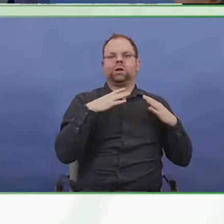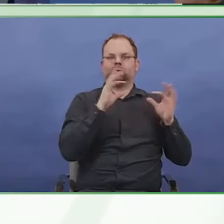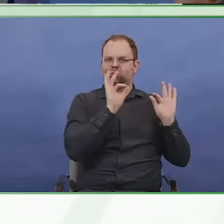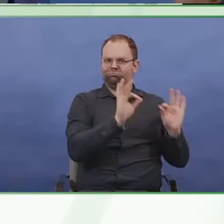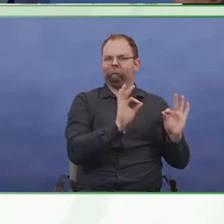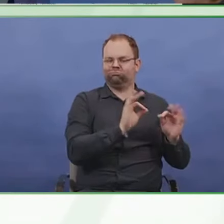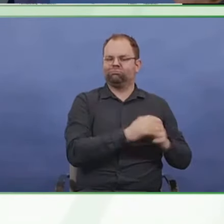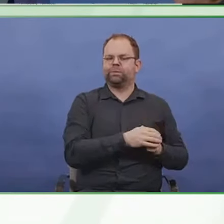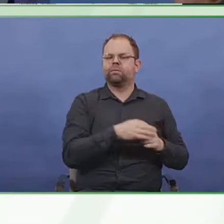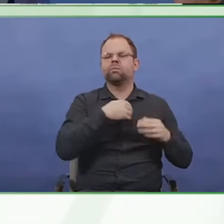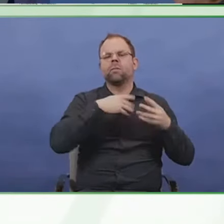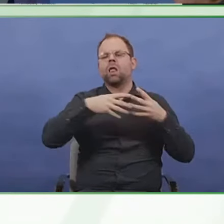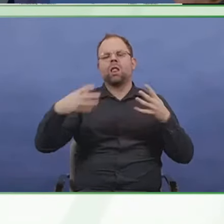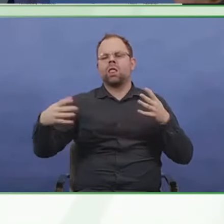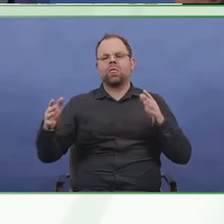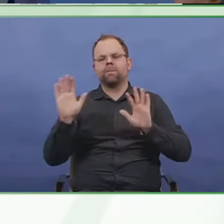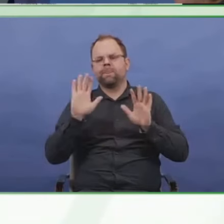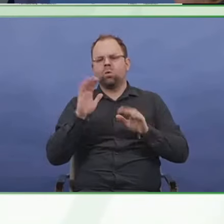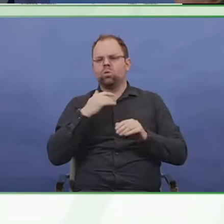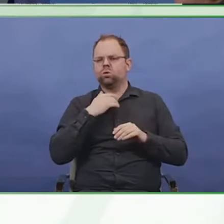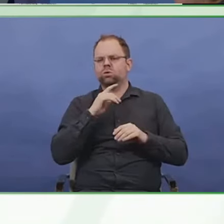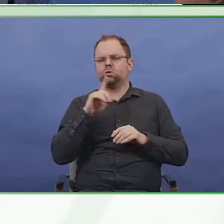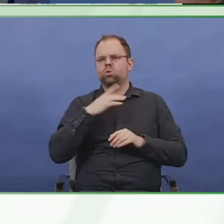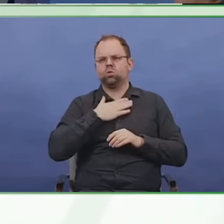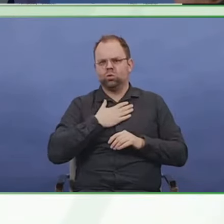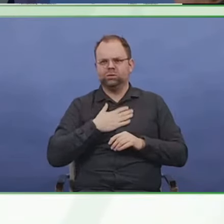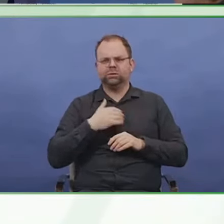The matter what, contact us because we want everybody.